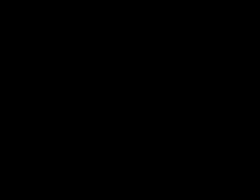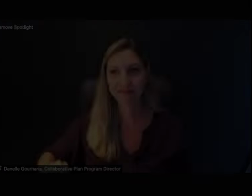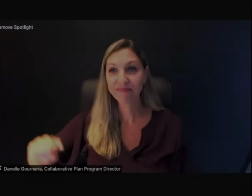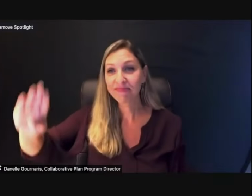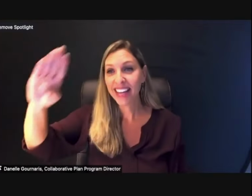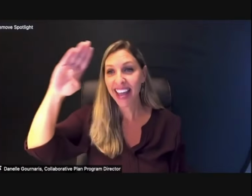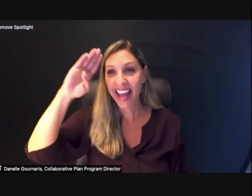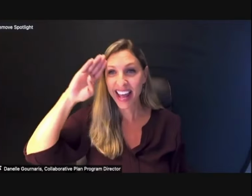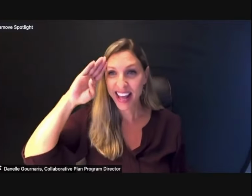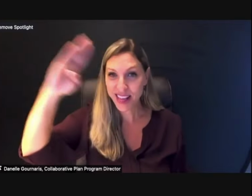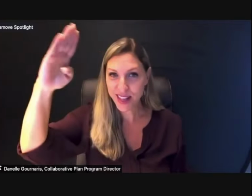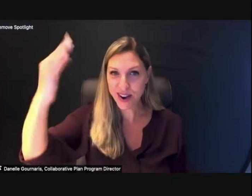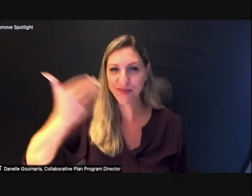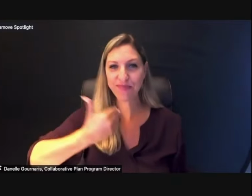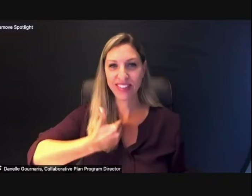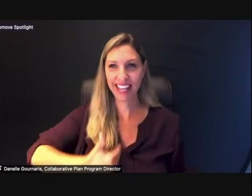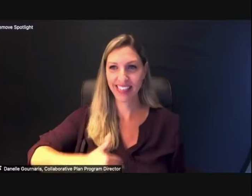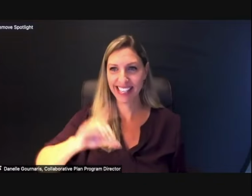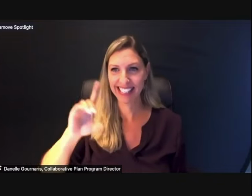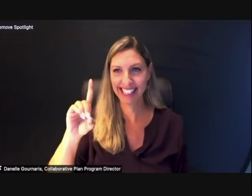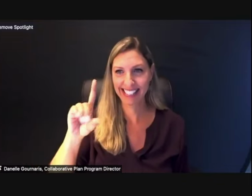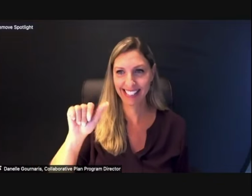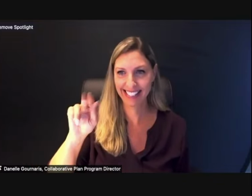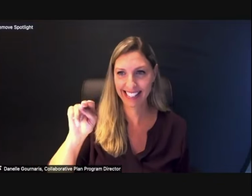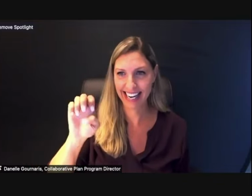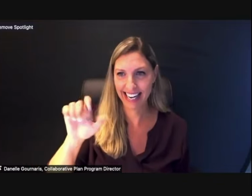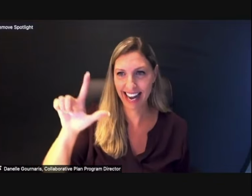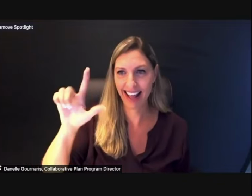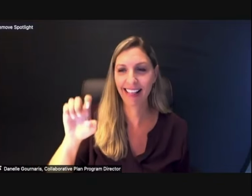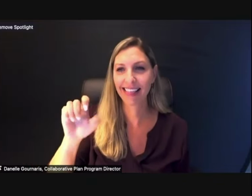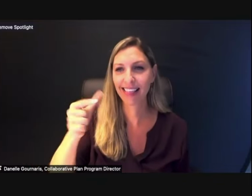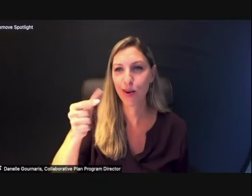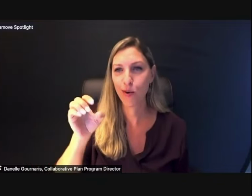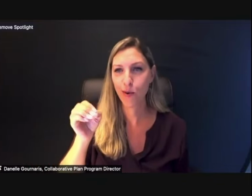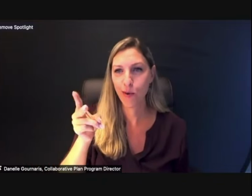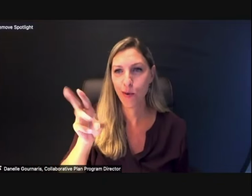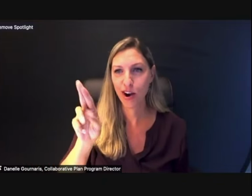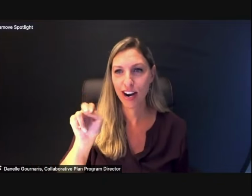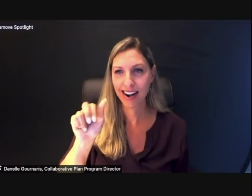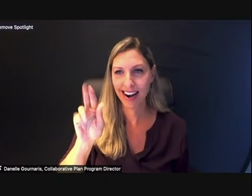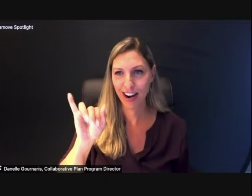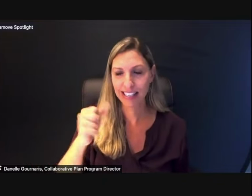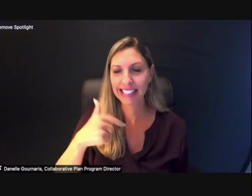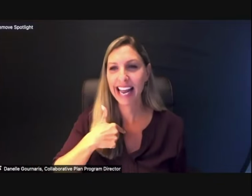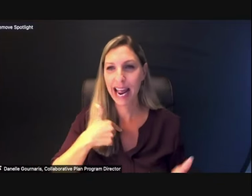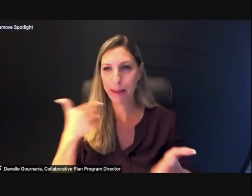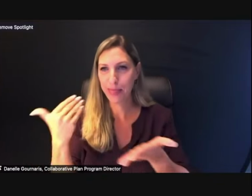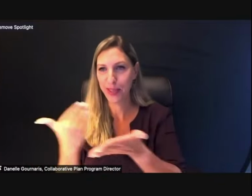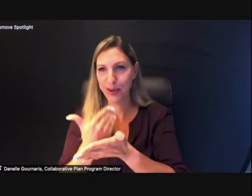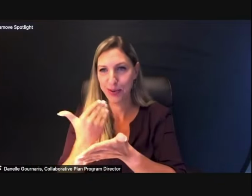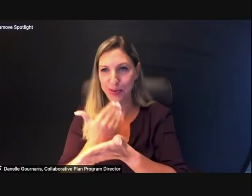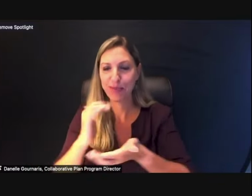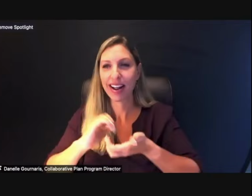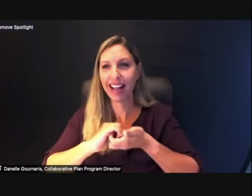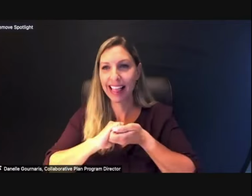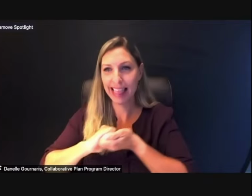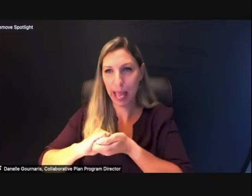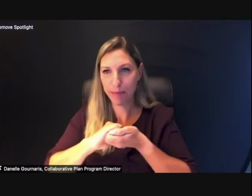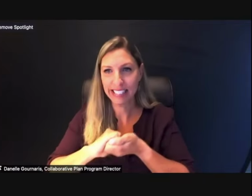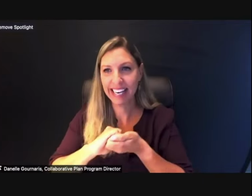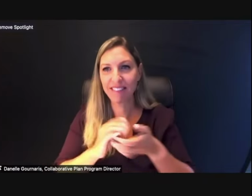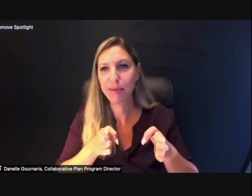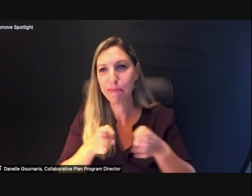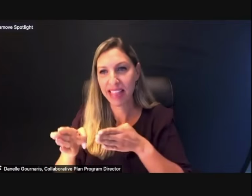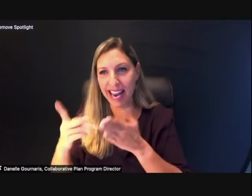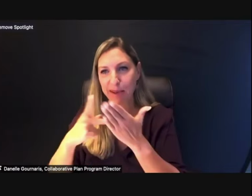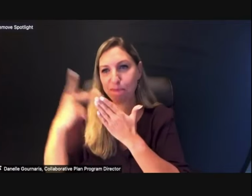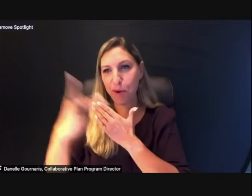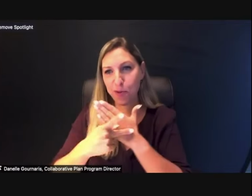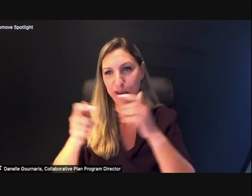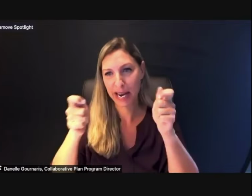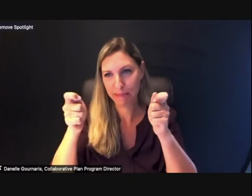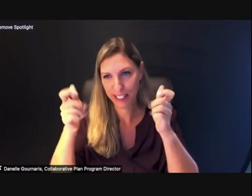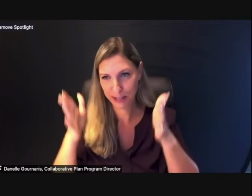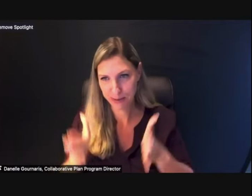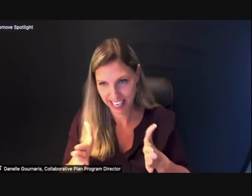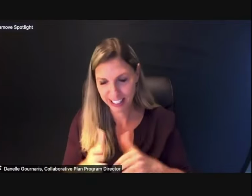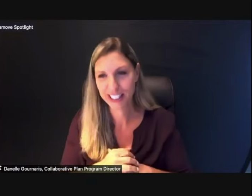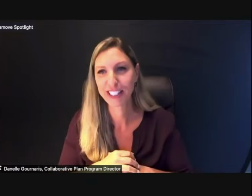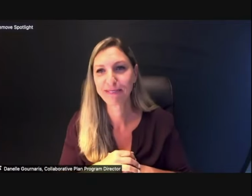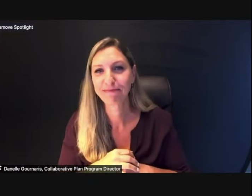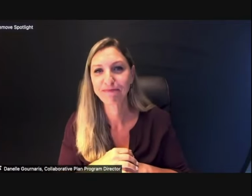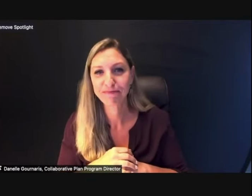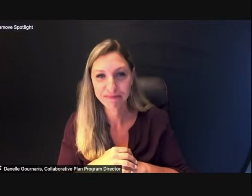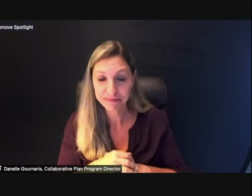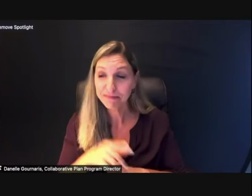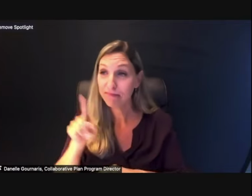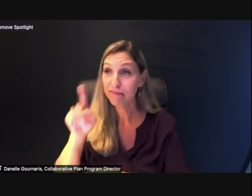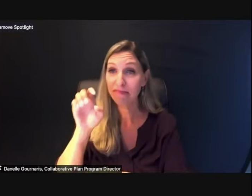Hello, I’m Danelle Gournaris. I’m the new Collaborative Plan Program Director.